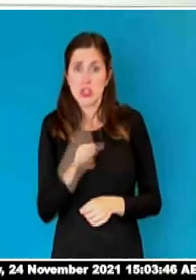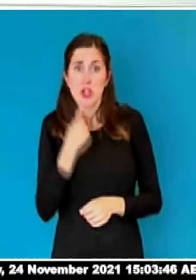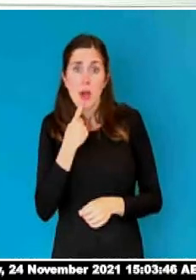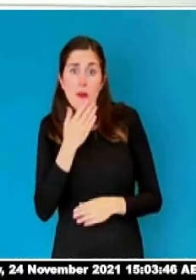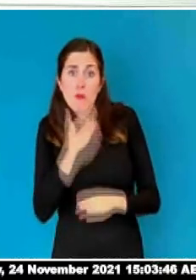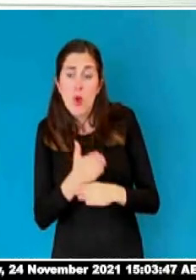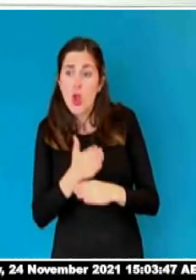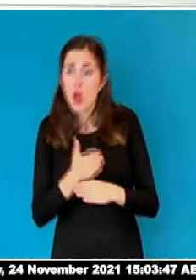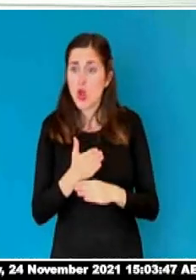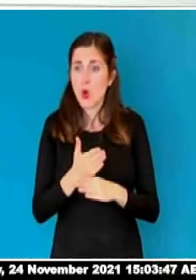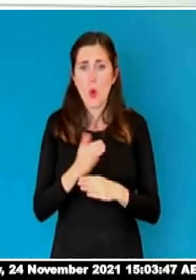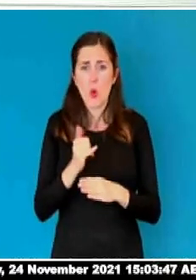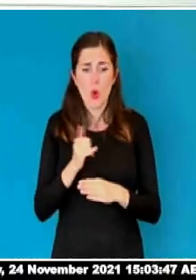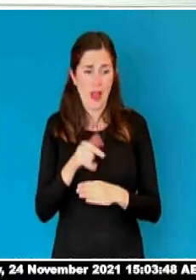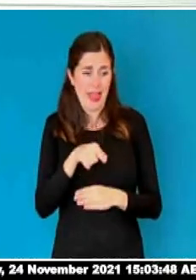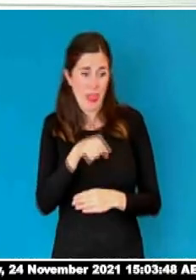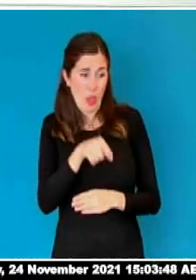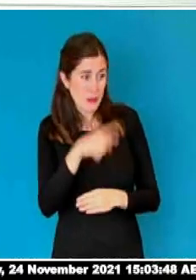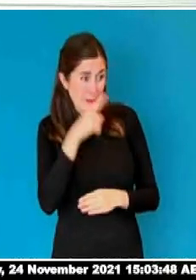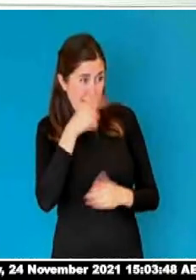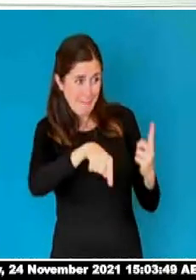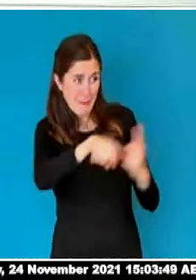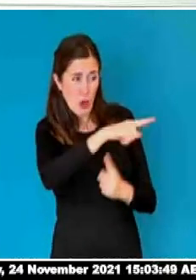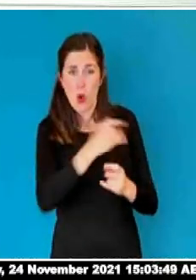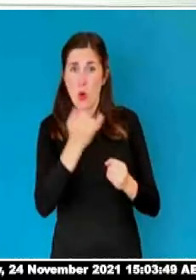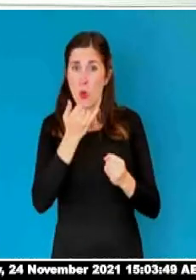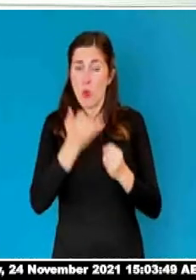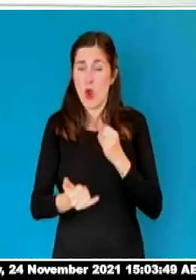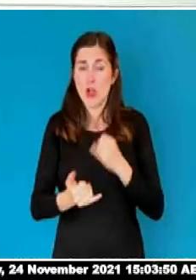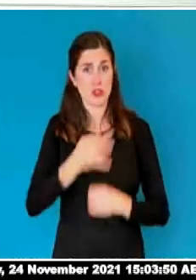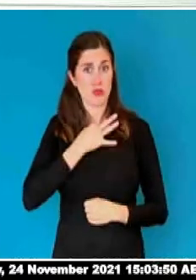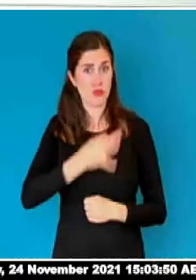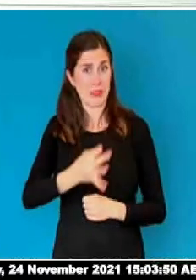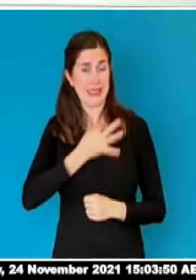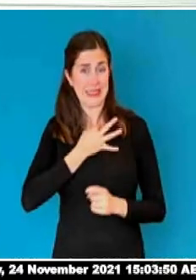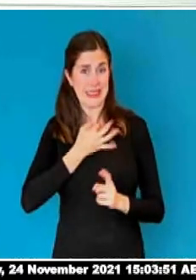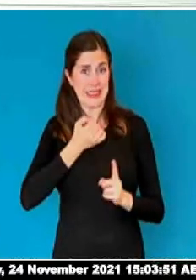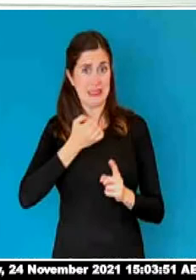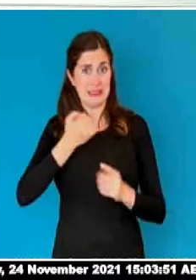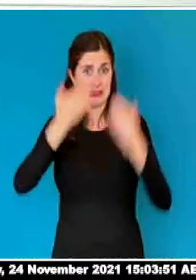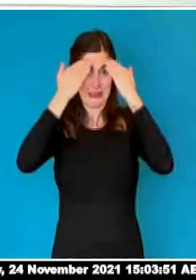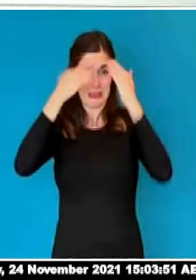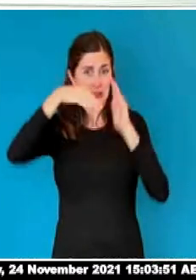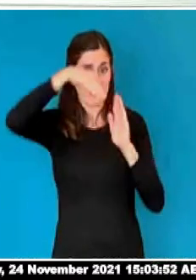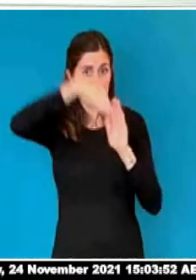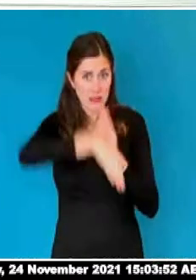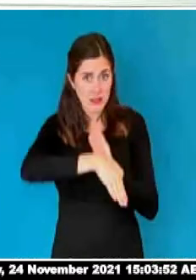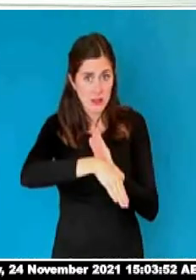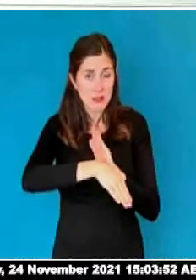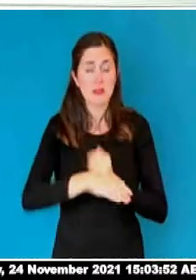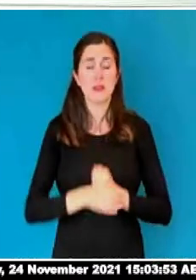might be more vulnerable to psychosocial hazards and the control measures would need